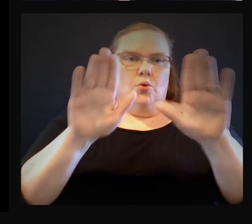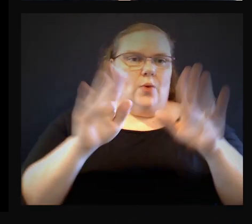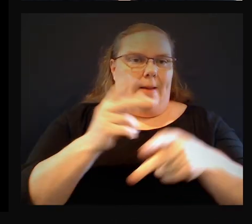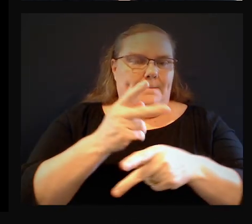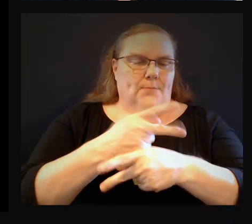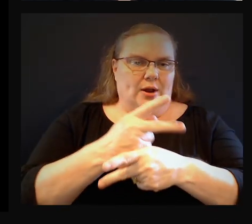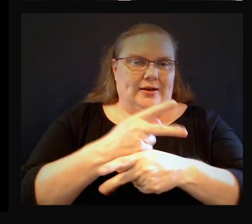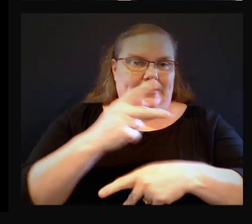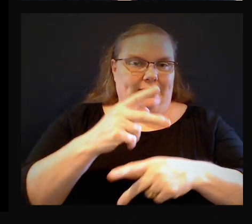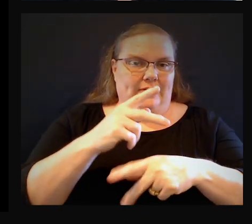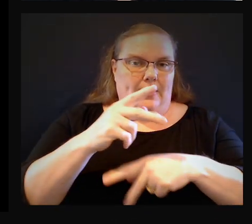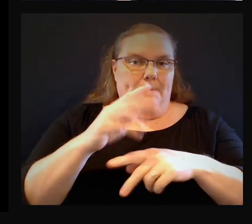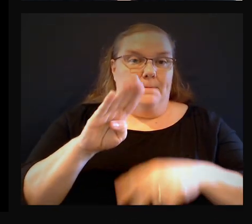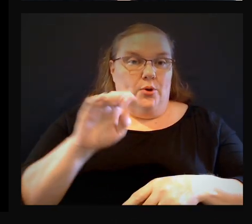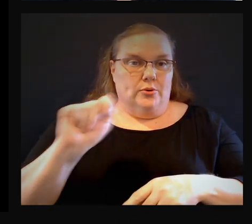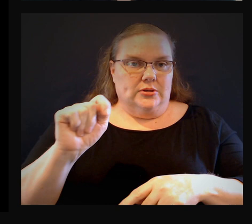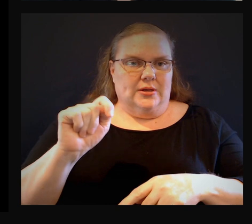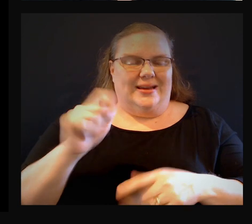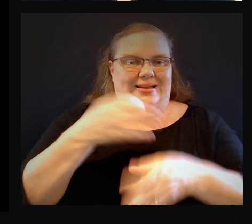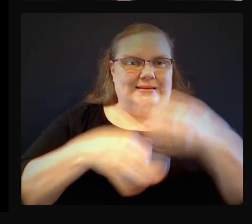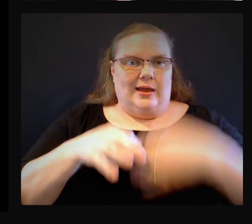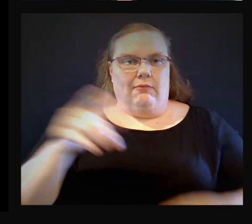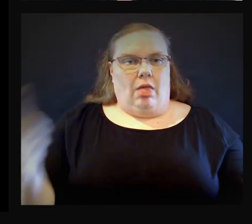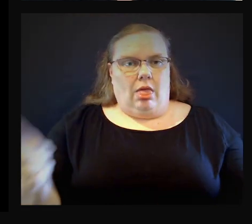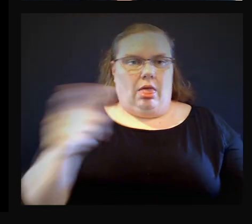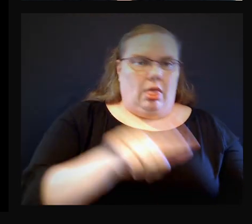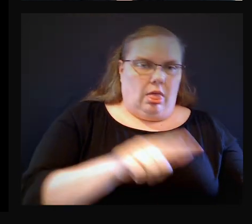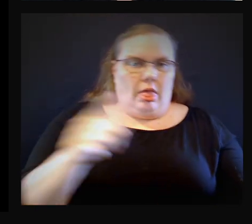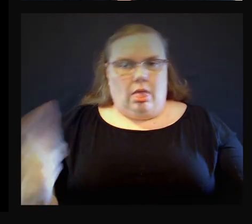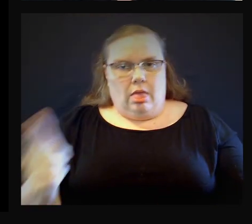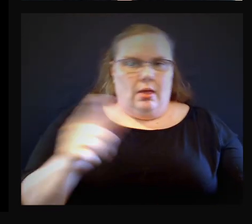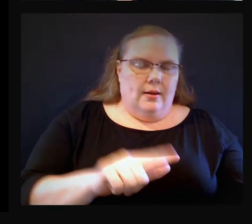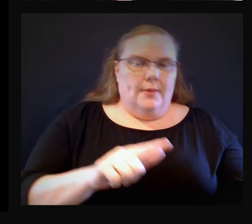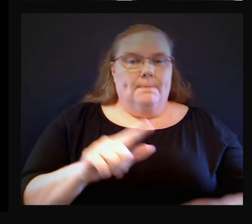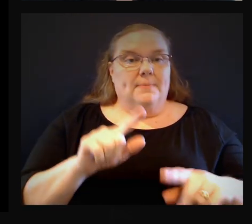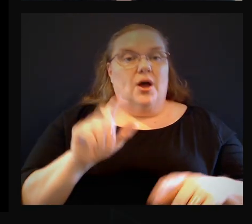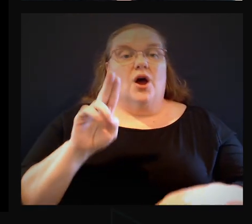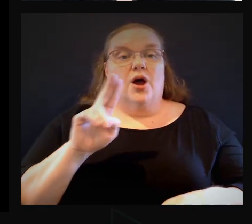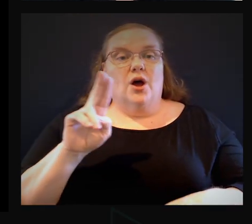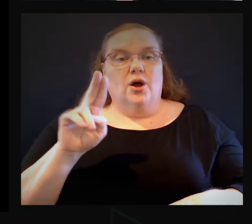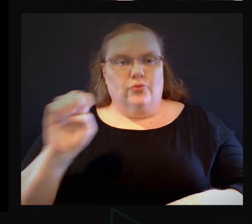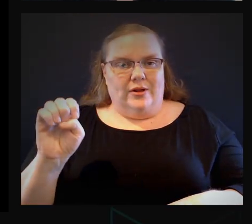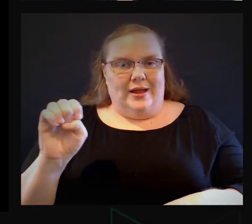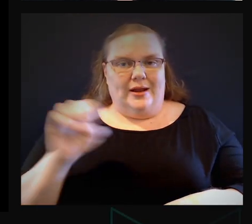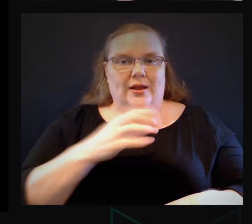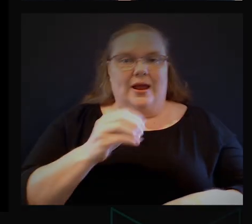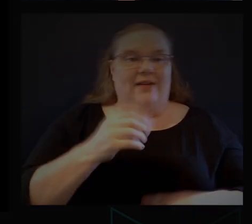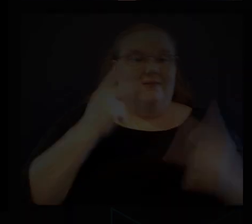by reducing the need to context switch between Visual Studio and Unreal Editor every time we need to track down a Blueprint.